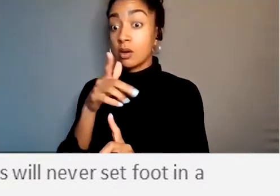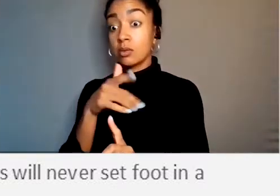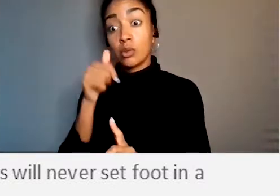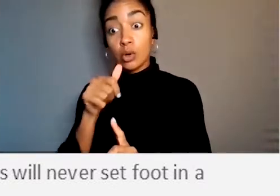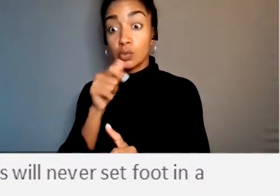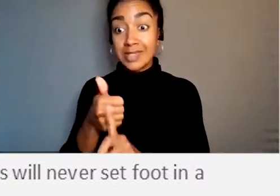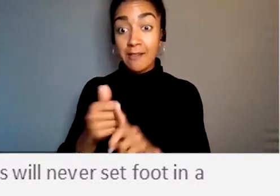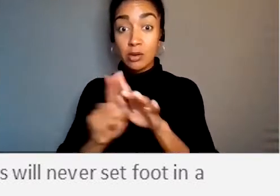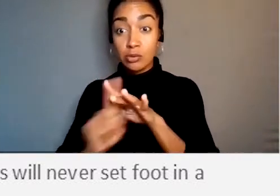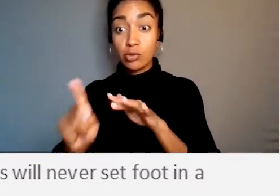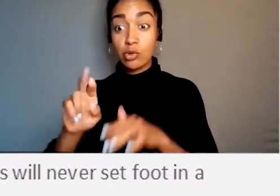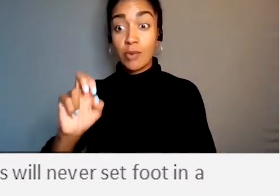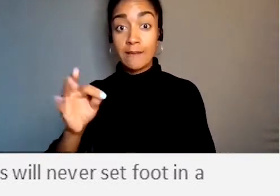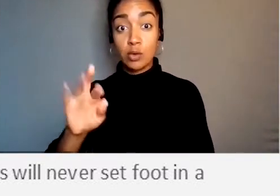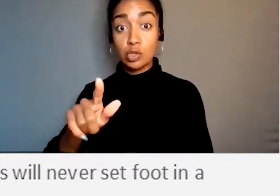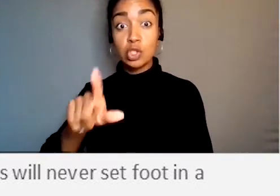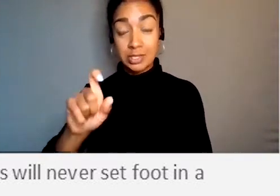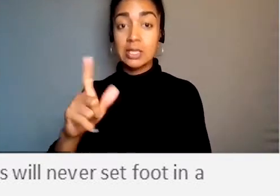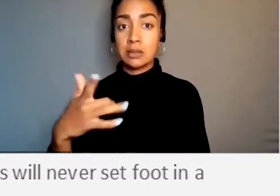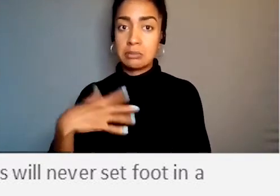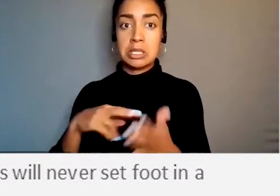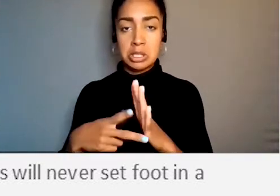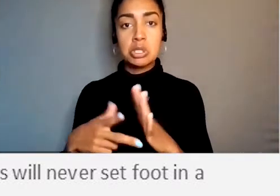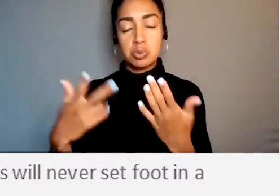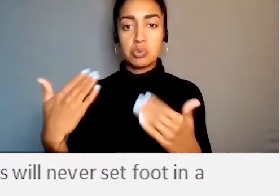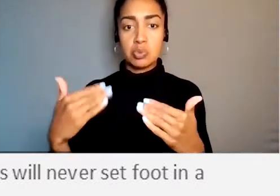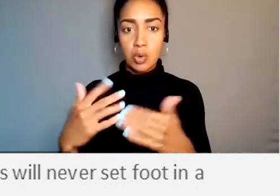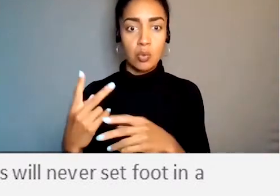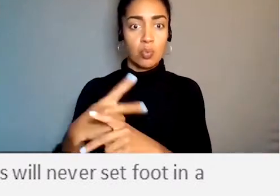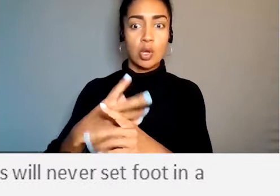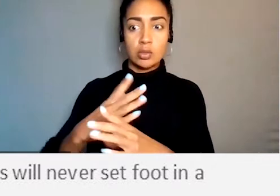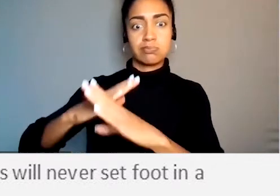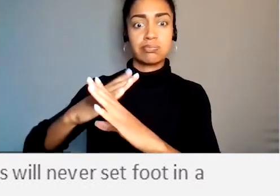two-thirds of the 750 million illiterate adults are women a proportion. That has remained unchanged since 1976 the